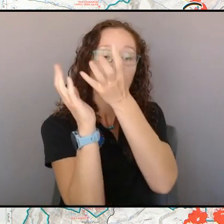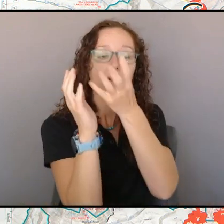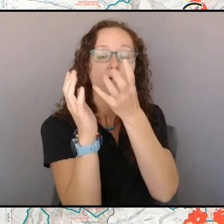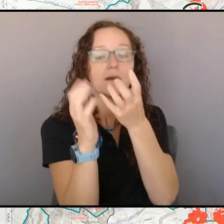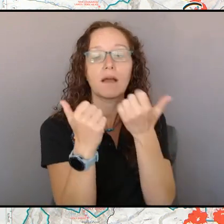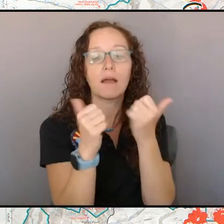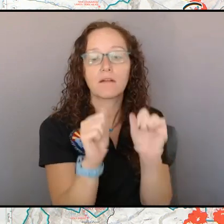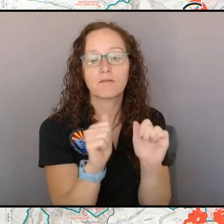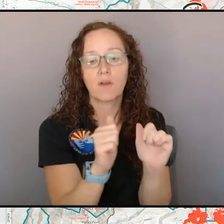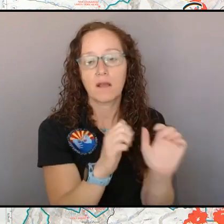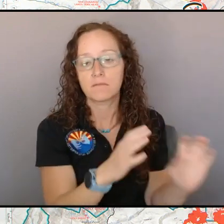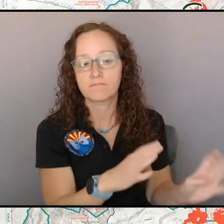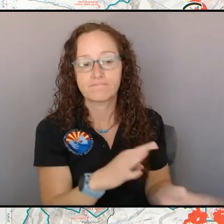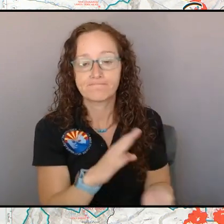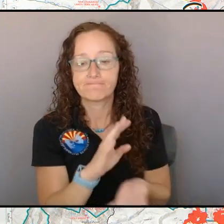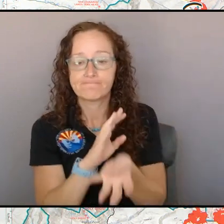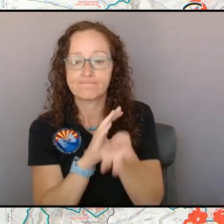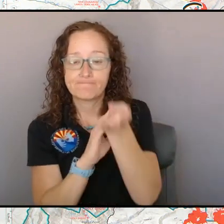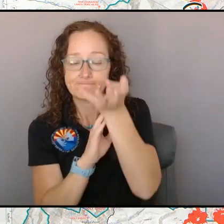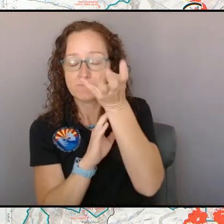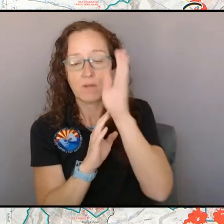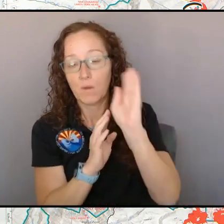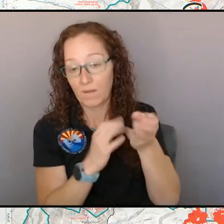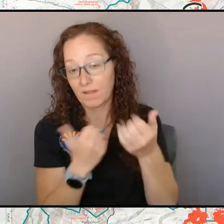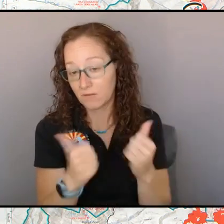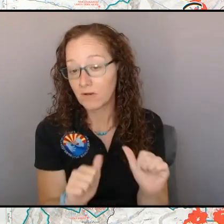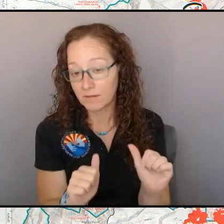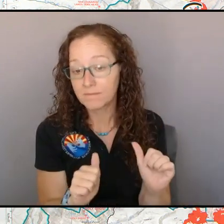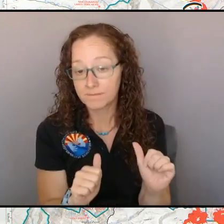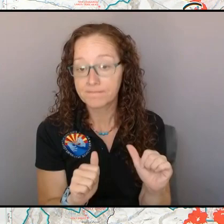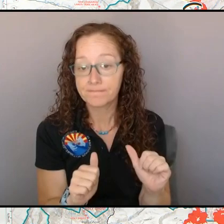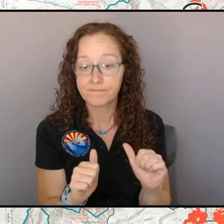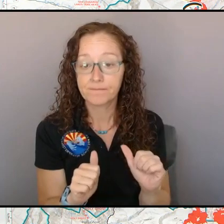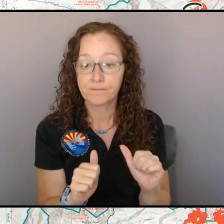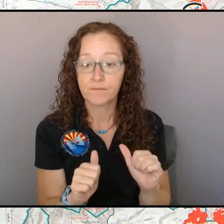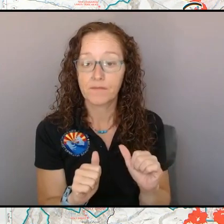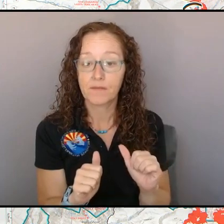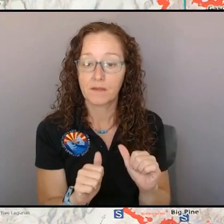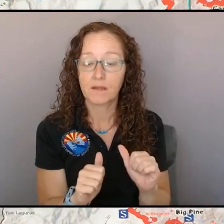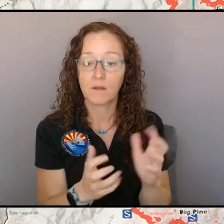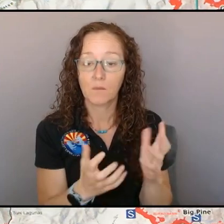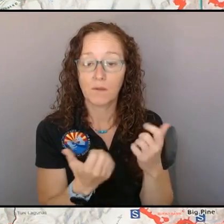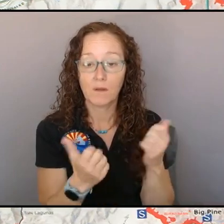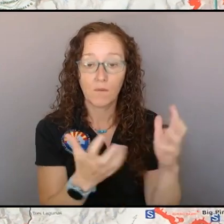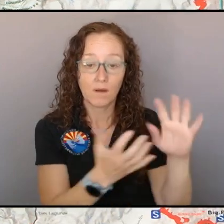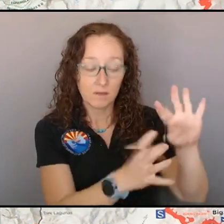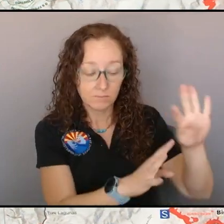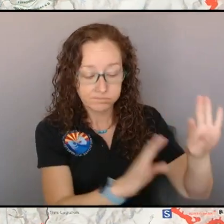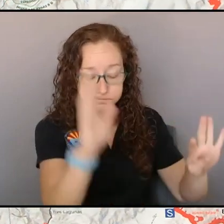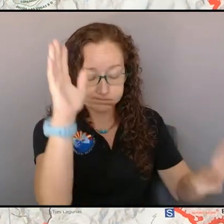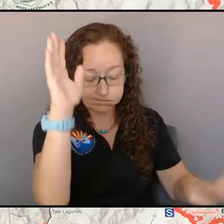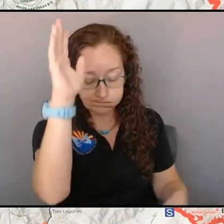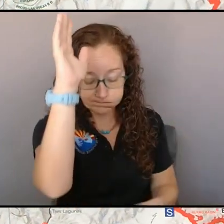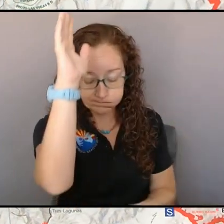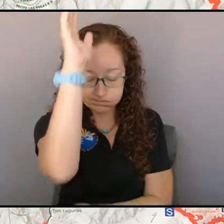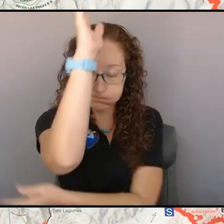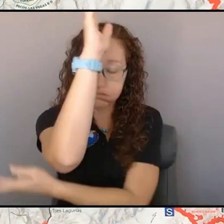the day today, the winds are going to continue to want to try and hug the terrain and get into this gap down here that's